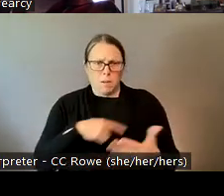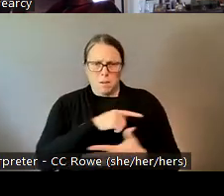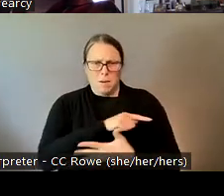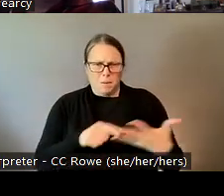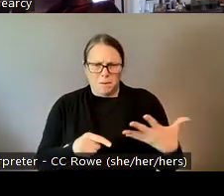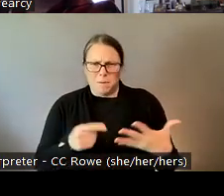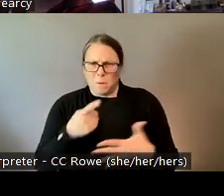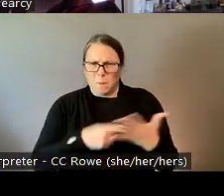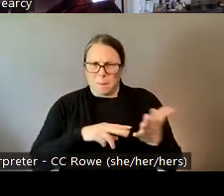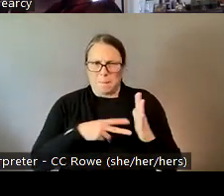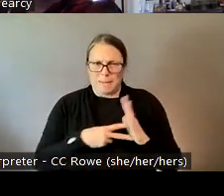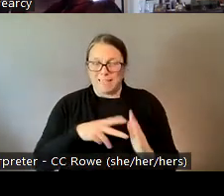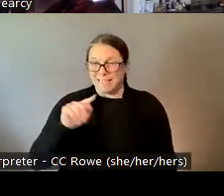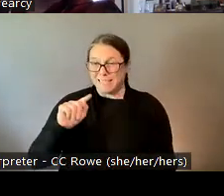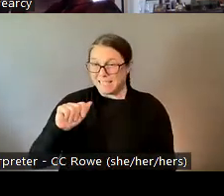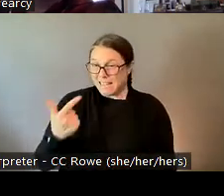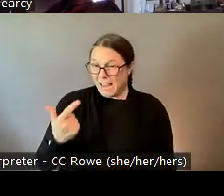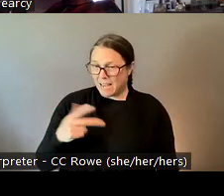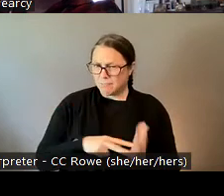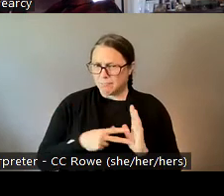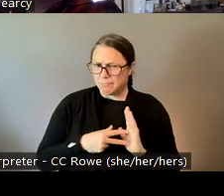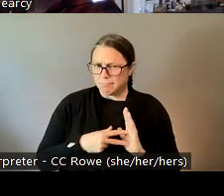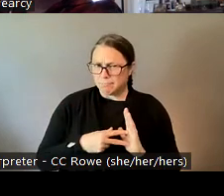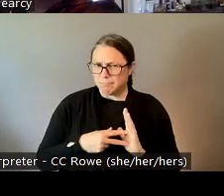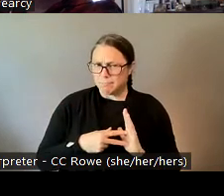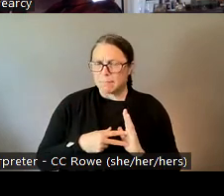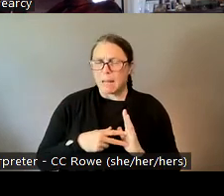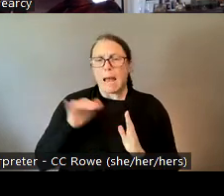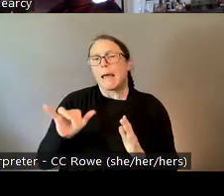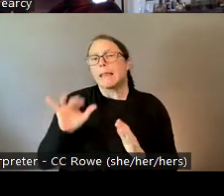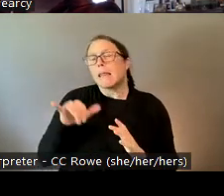So a tag is a piece of computer code